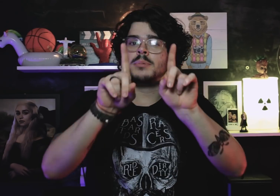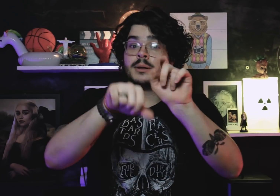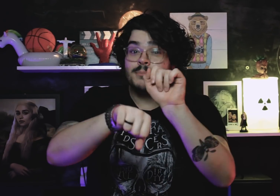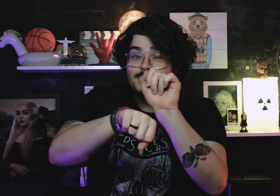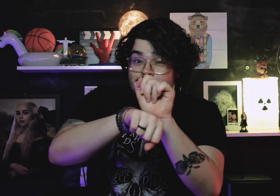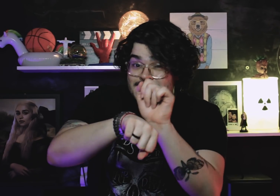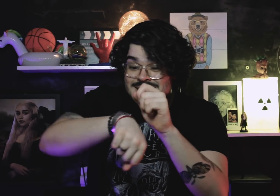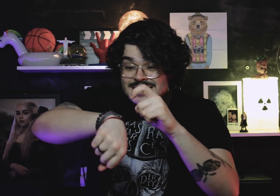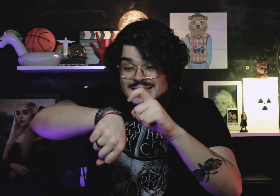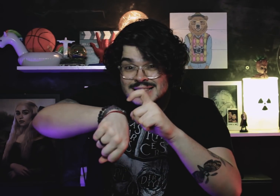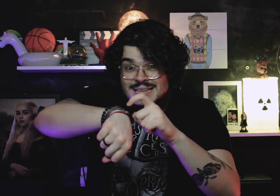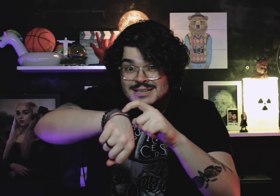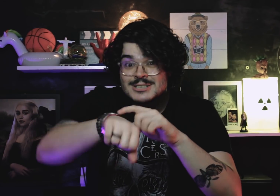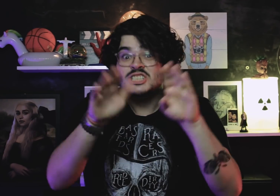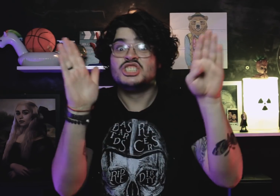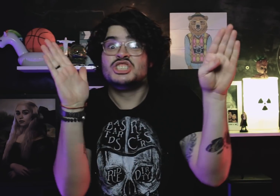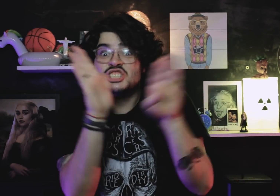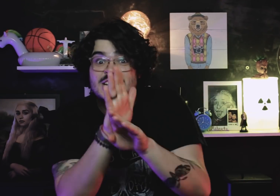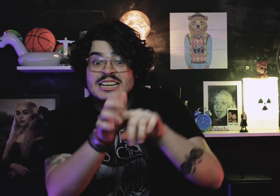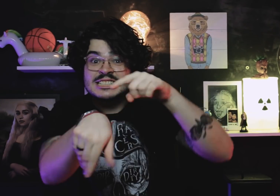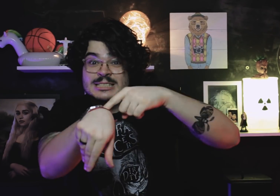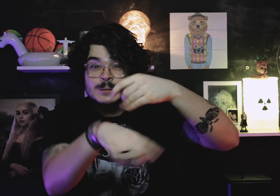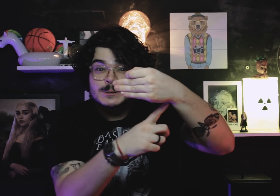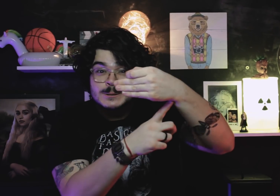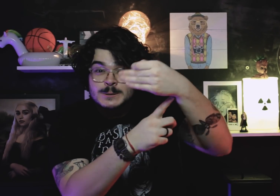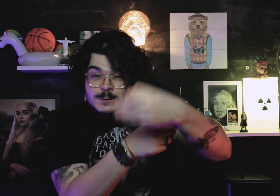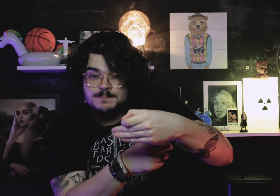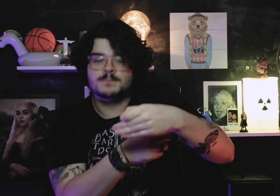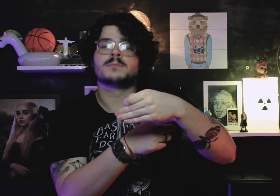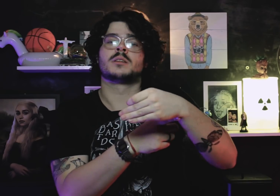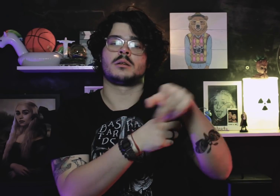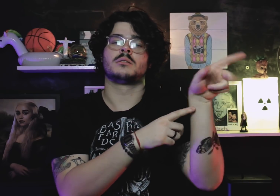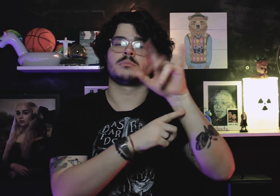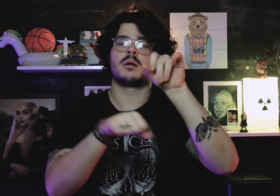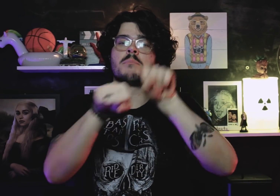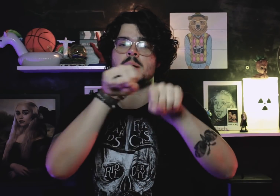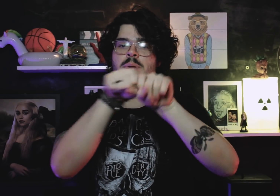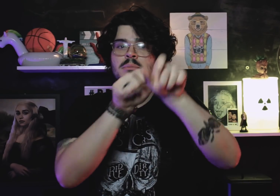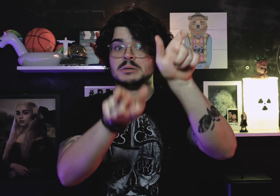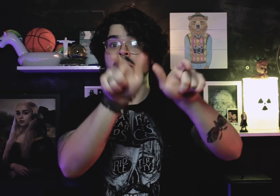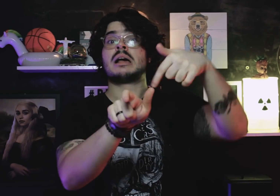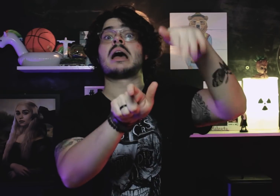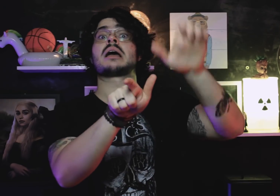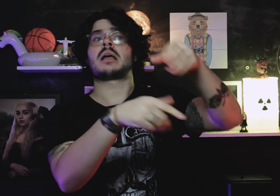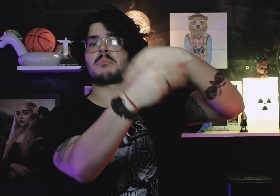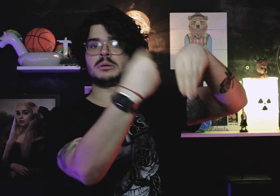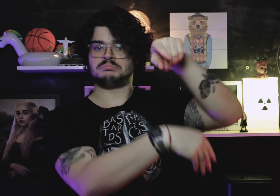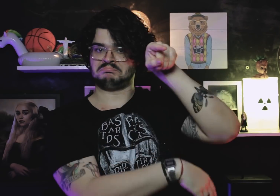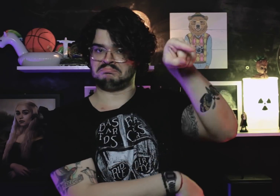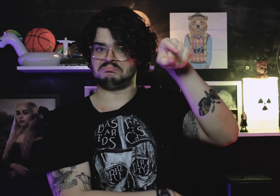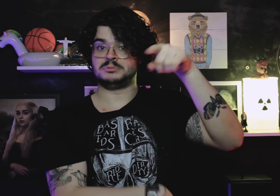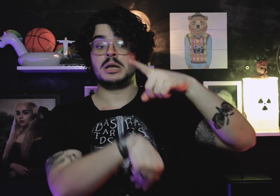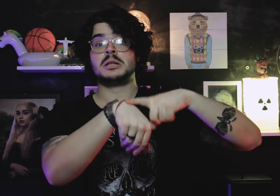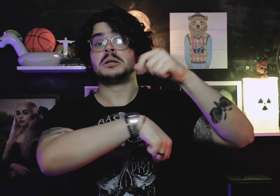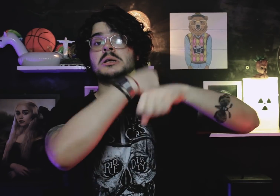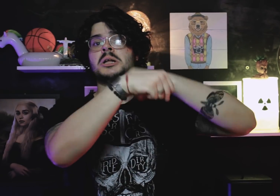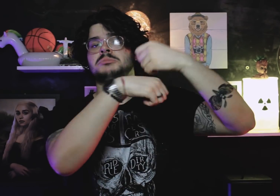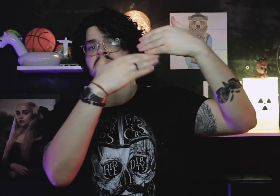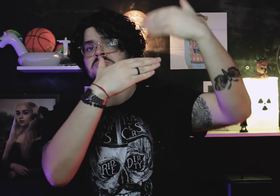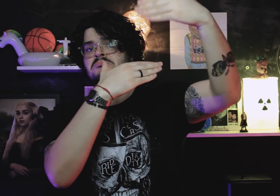Just wait for the next attack, probably in a few years!